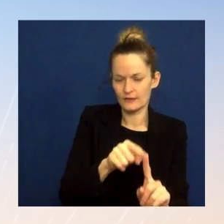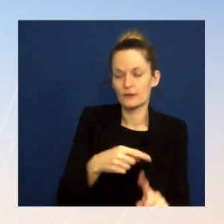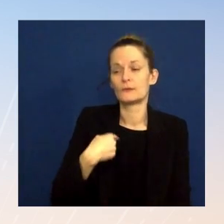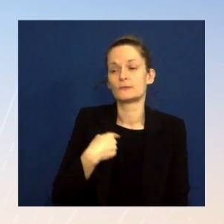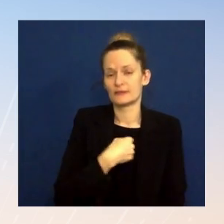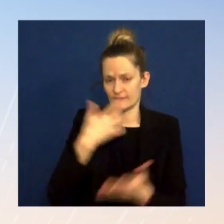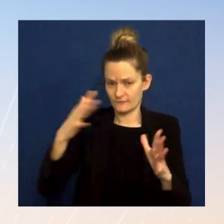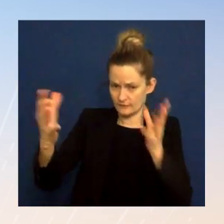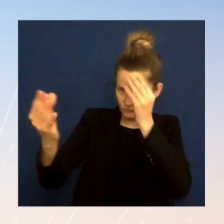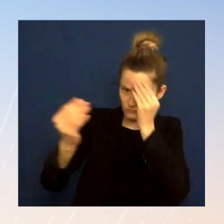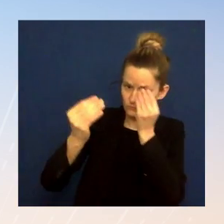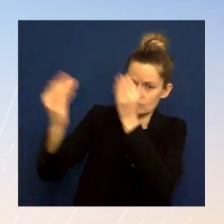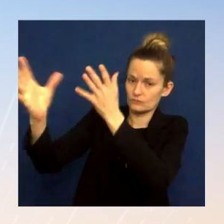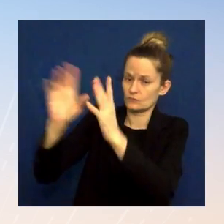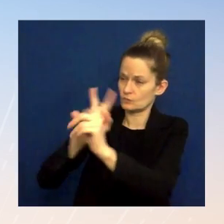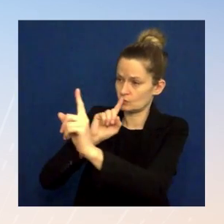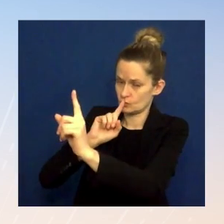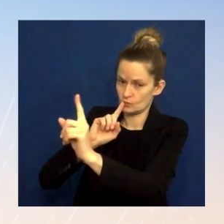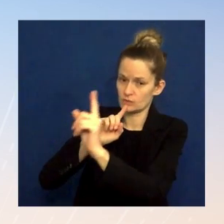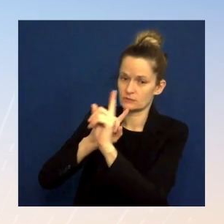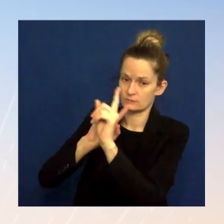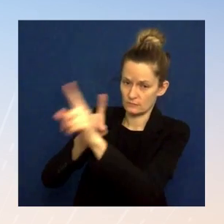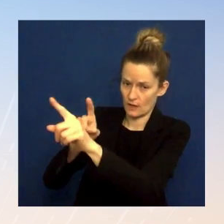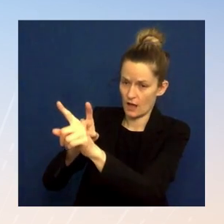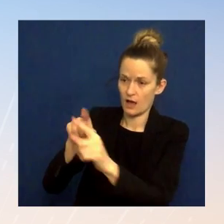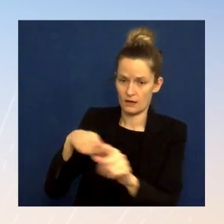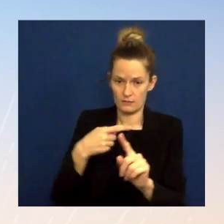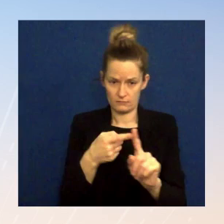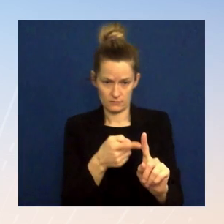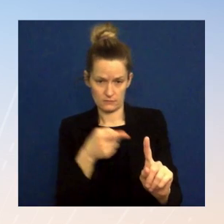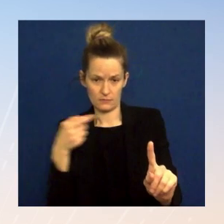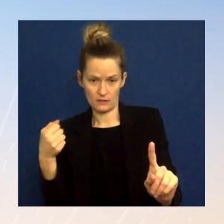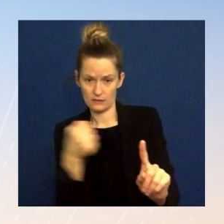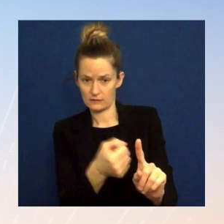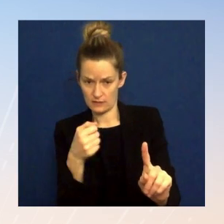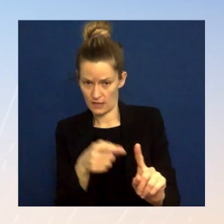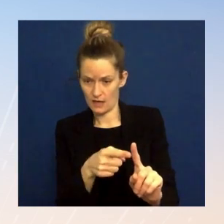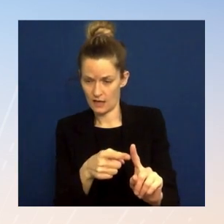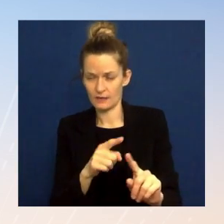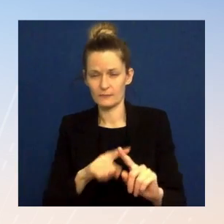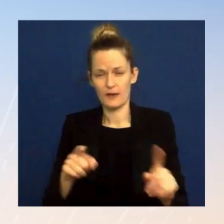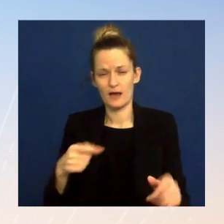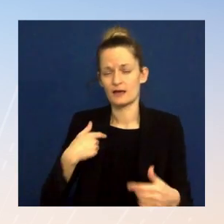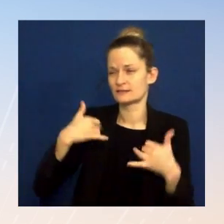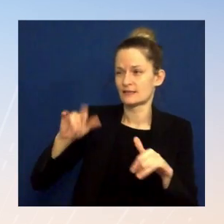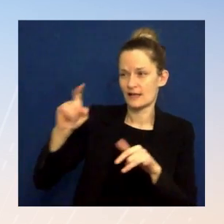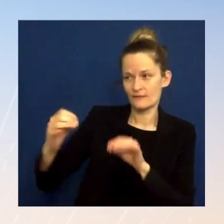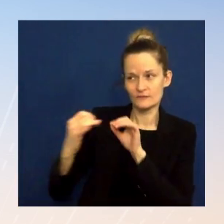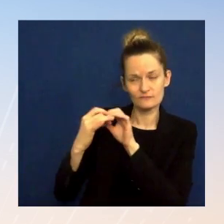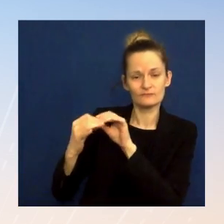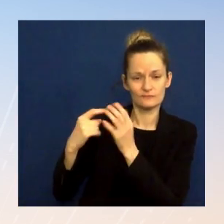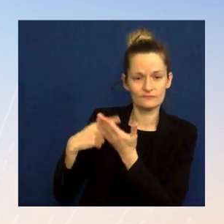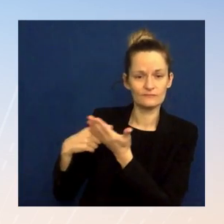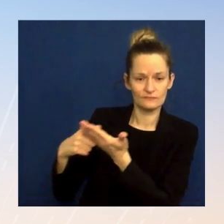but it's not the end of the matter, from our perspective. We will continue to identify and action targets. We believe that we have demonstrated